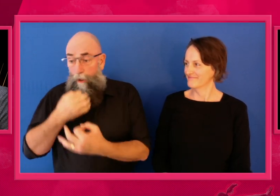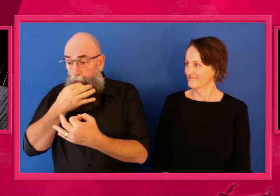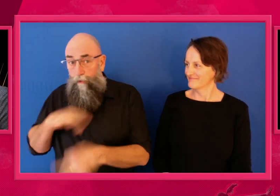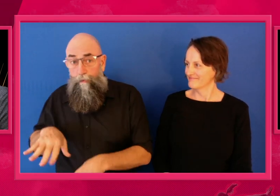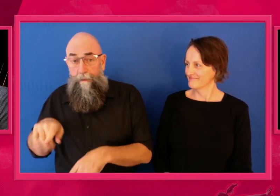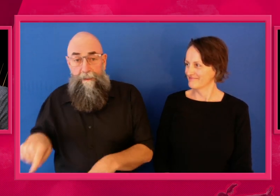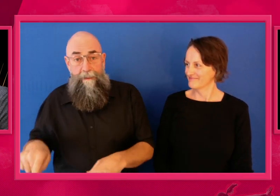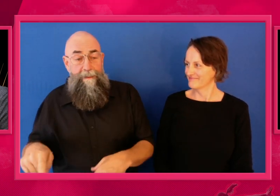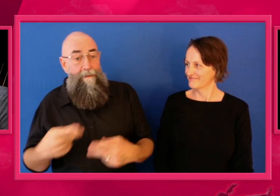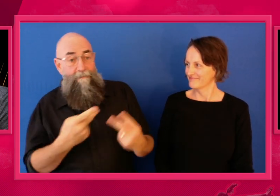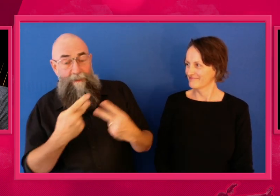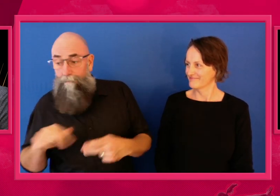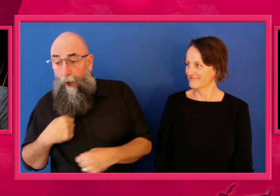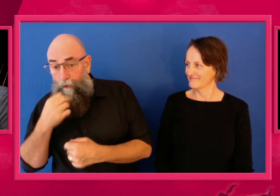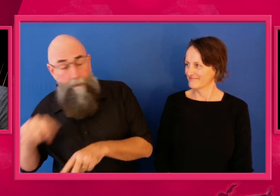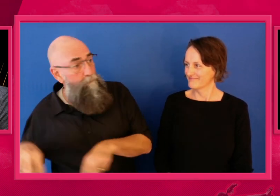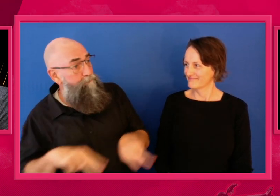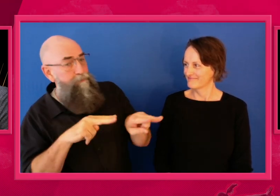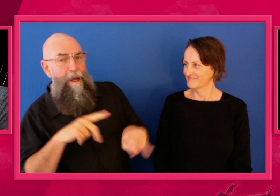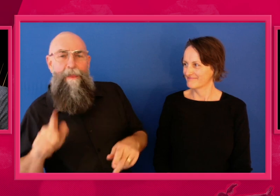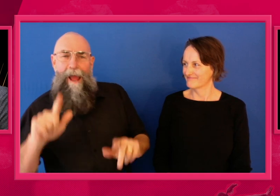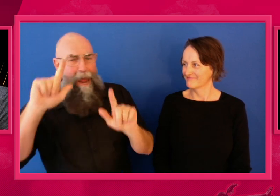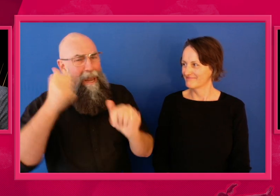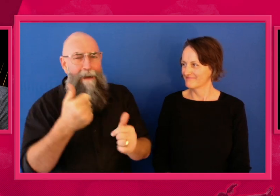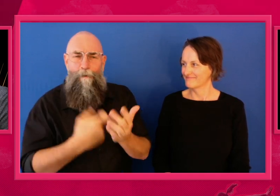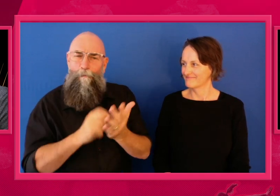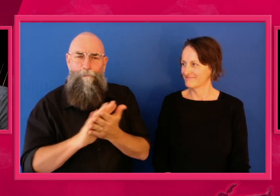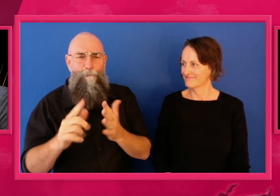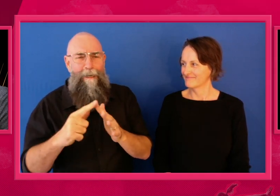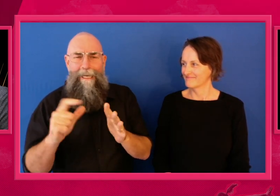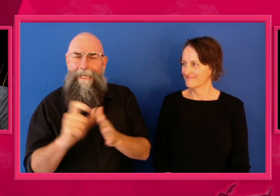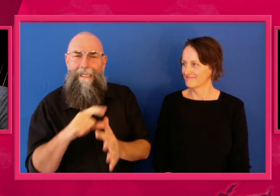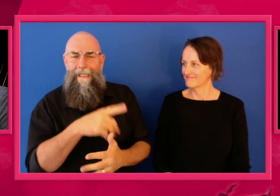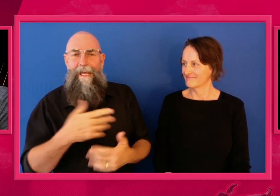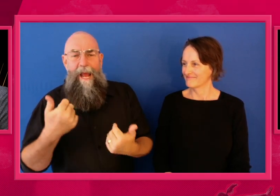grew up, seeing how much they love Rheed McCracken, seeing, seeing Harry scream at the screen